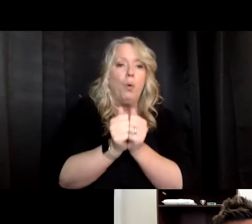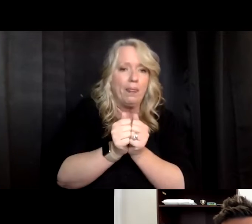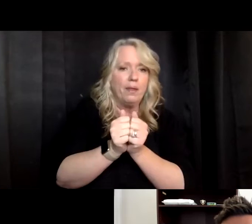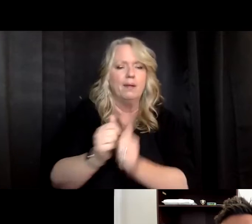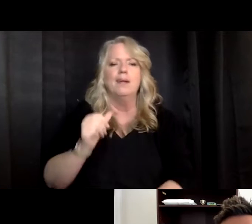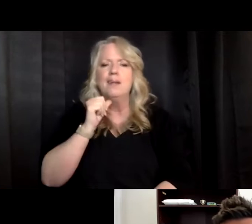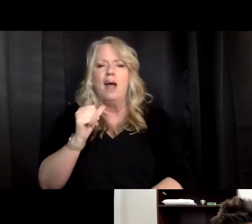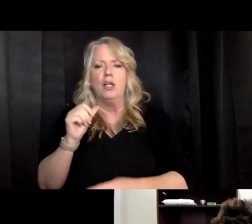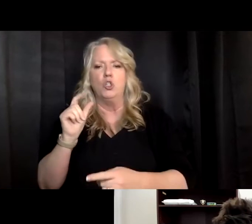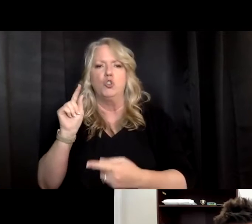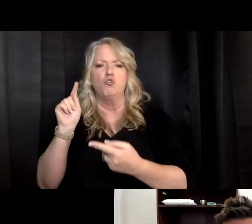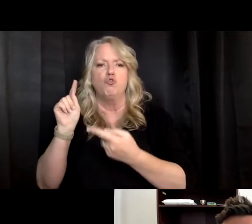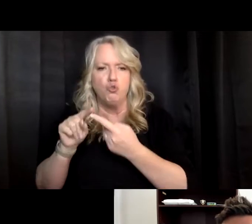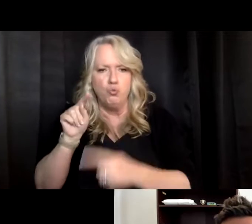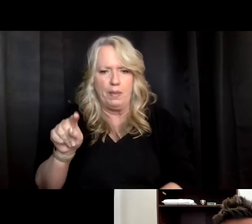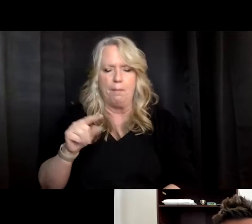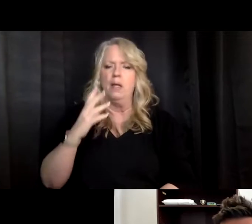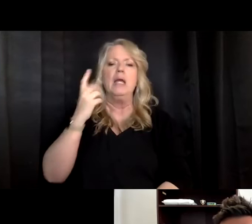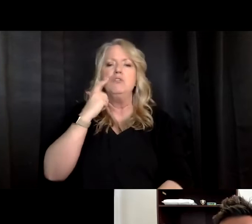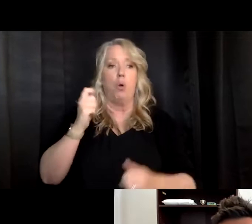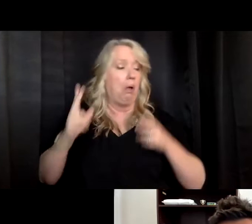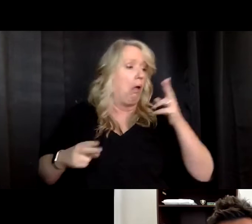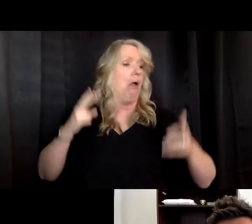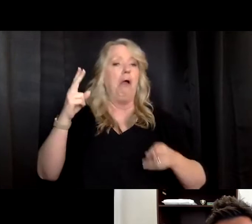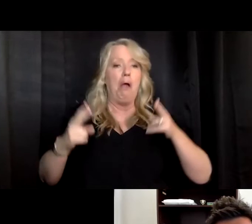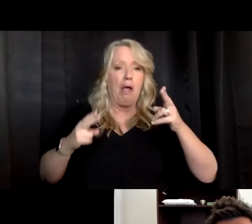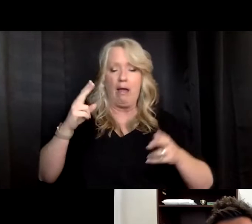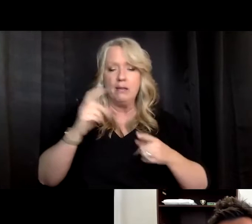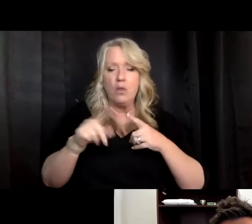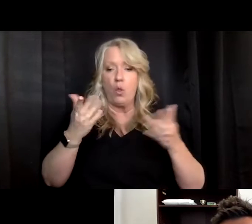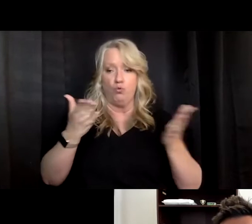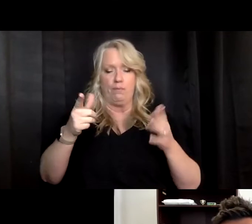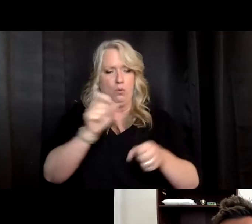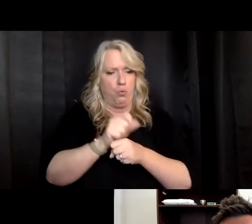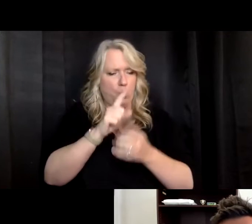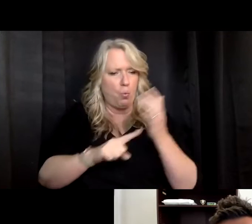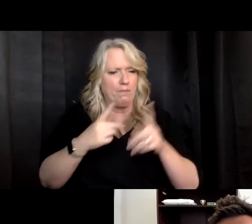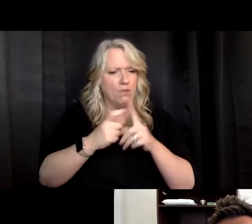, COLLABORATION, THIS IN CRISIS IMPORTANT TO DO WITH AND NOT TO. AND IT IS SO EASY TO GET RUSHED